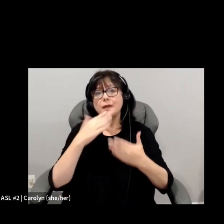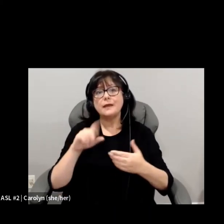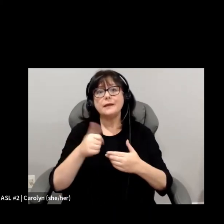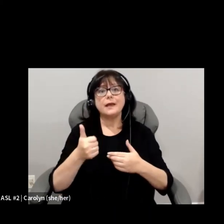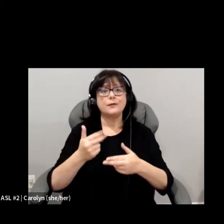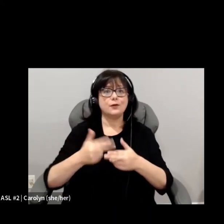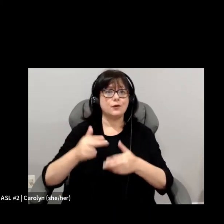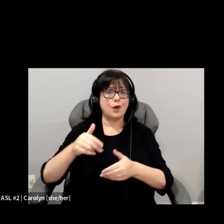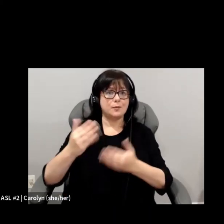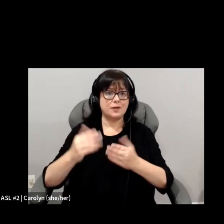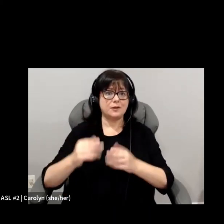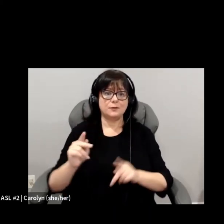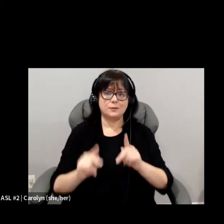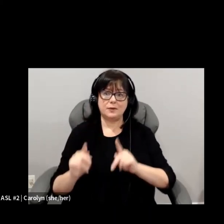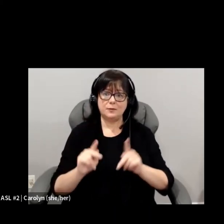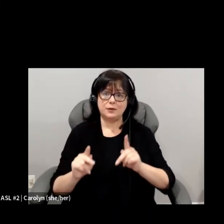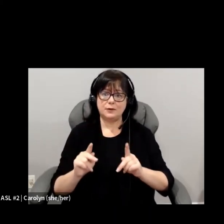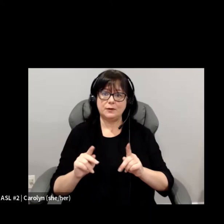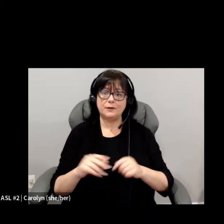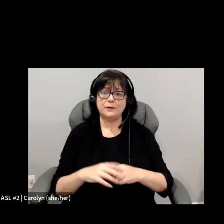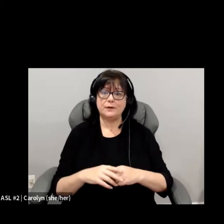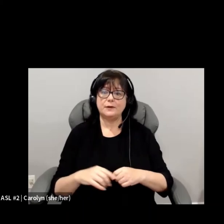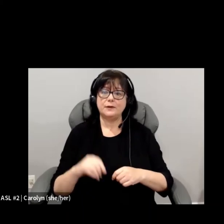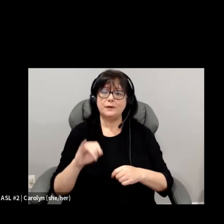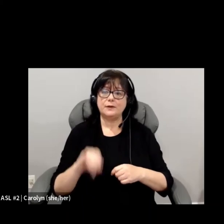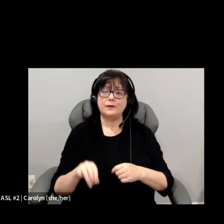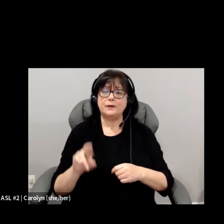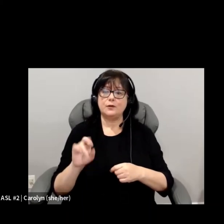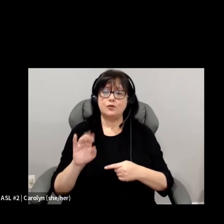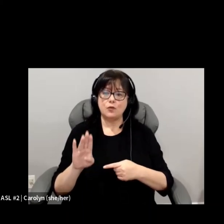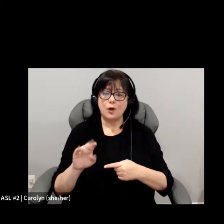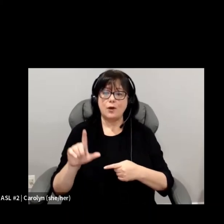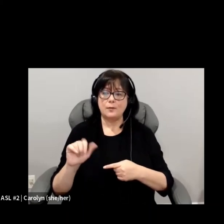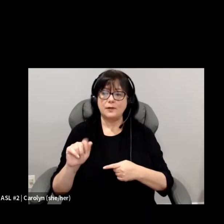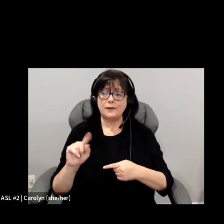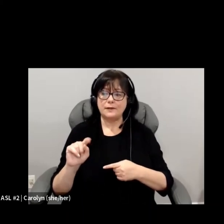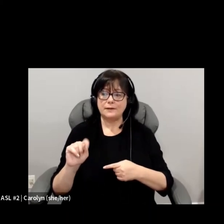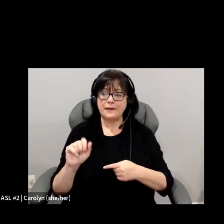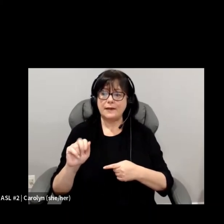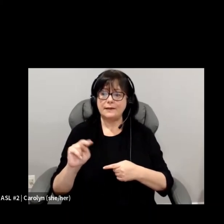WE WOULD LIKE TO THANK THE MIDTERM BOARD MEMBERS WHO ARE IN OFFICE UNTIL TO 23.